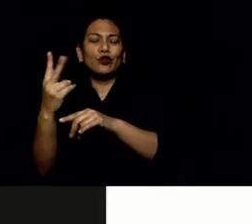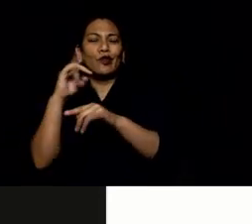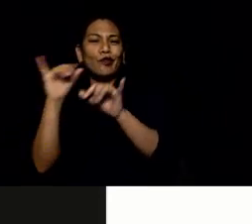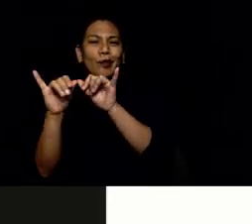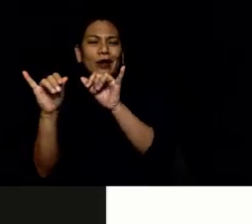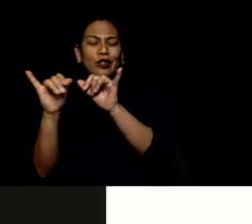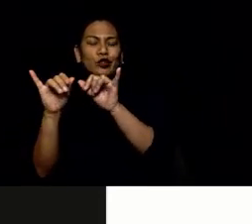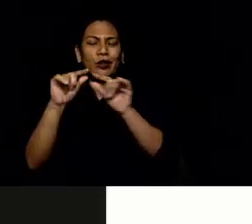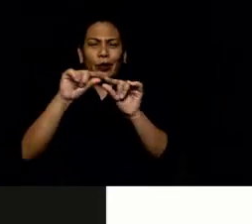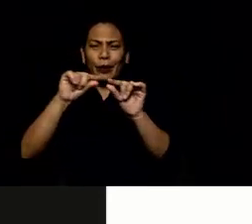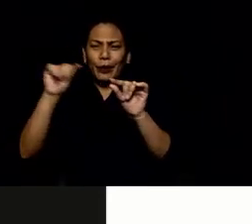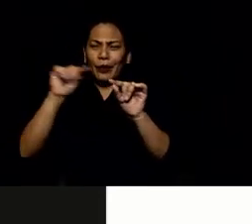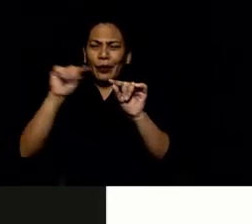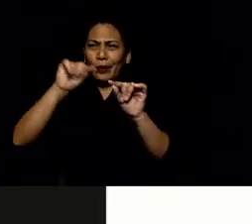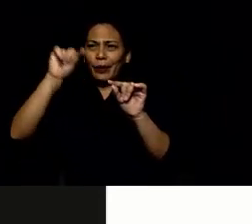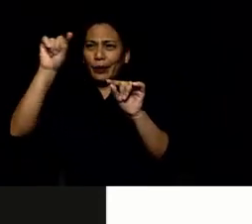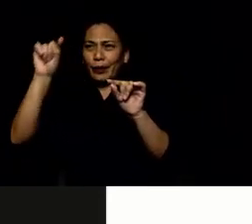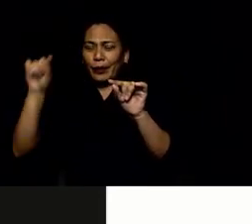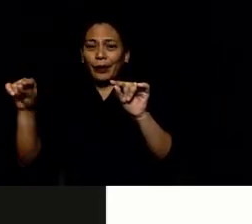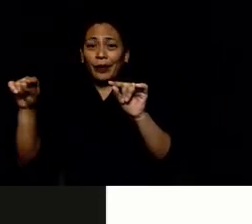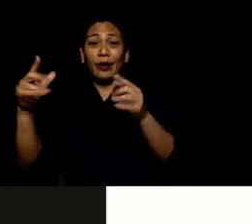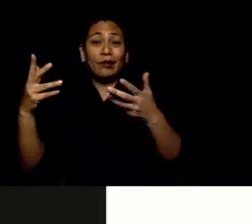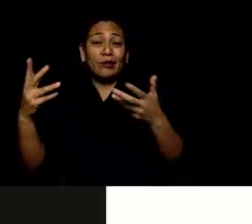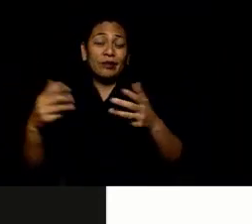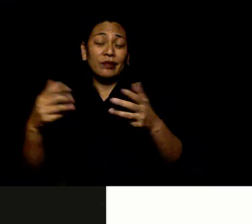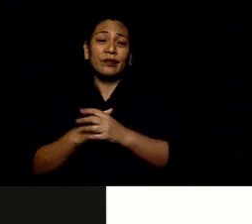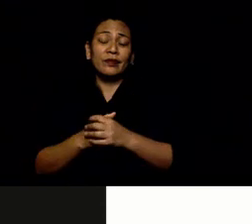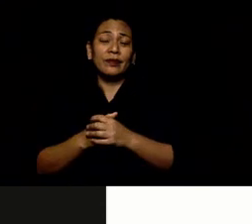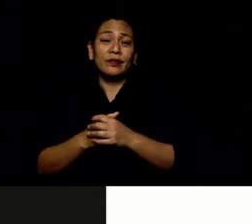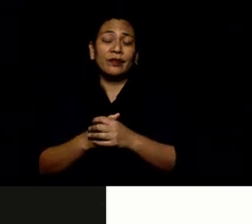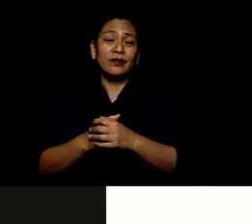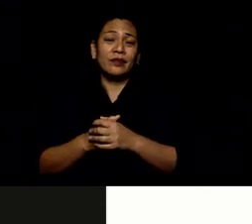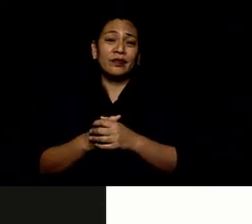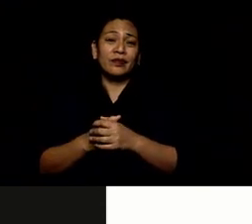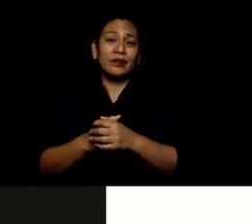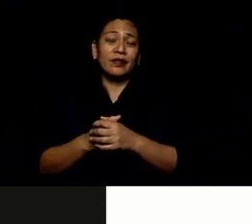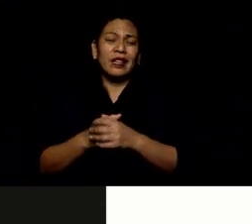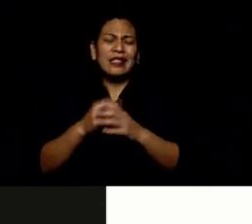And so we are basically slightly off the curve,